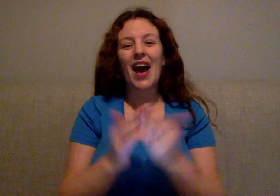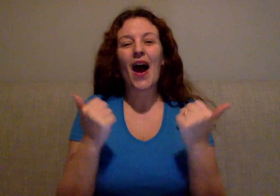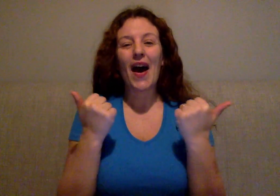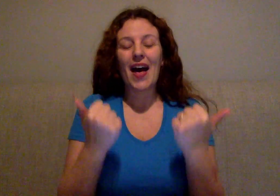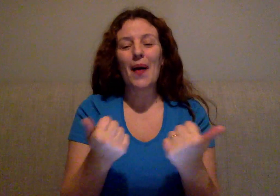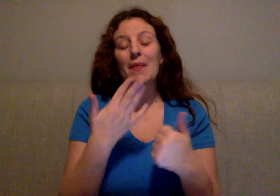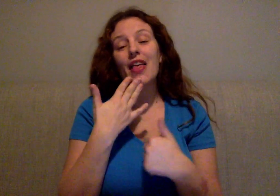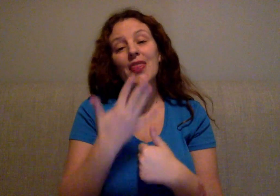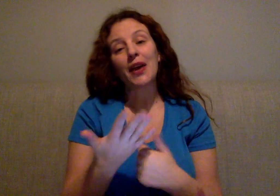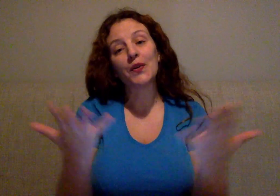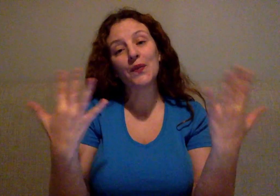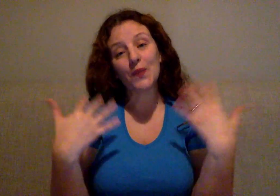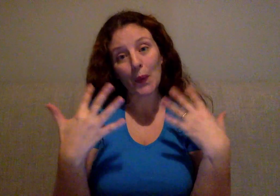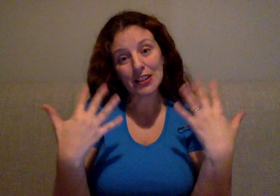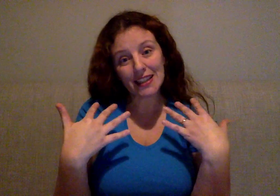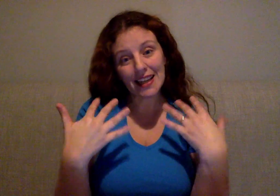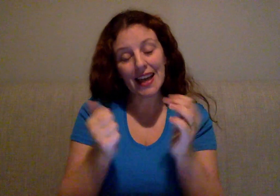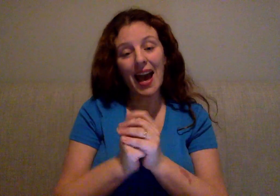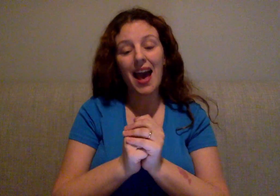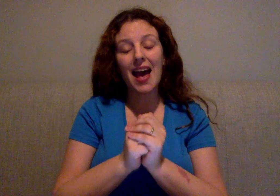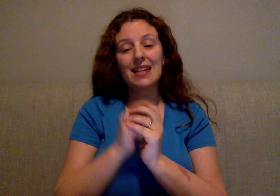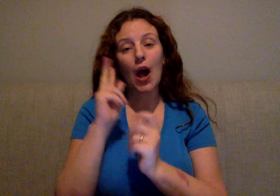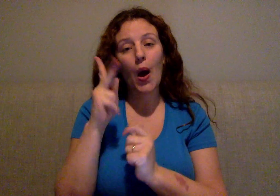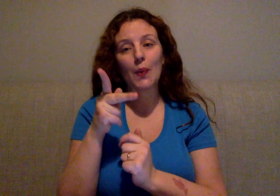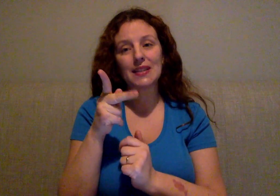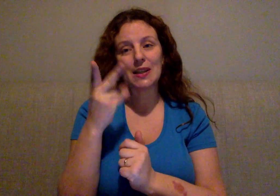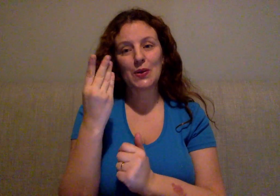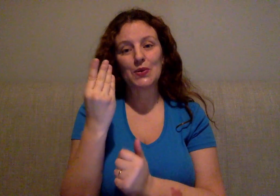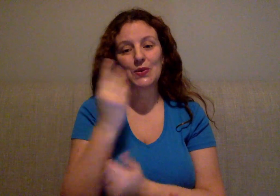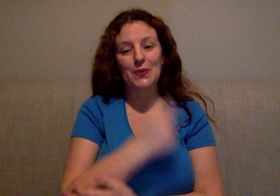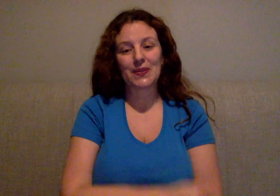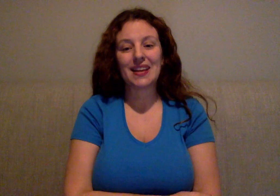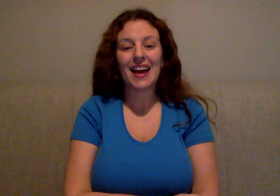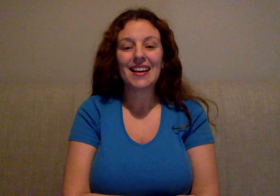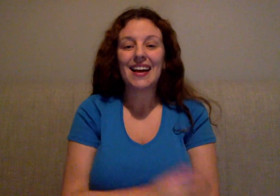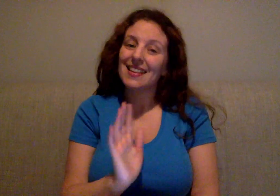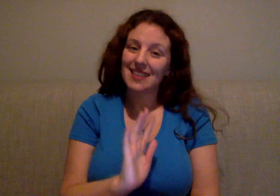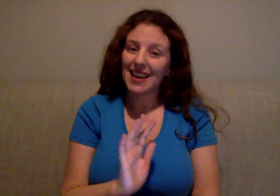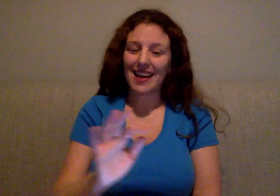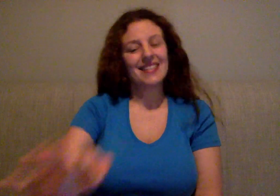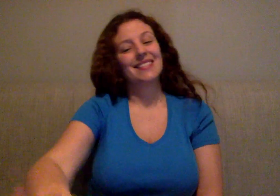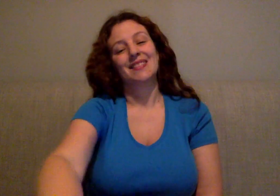Thank you for watching, I'll see you soon bye.